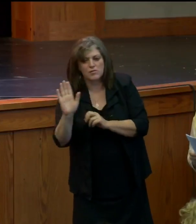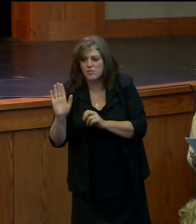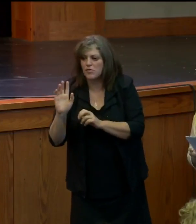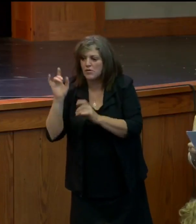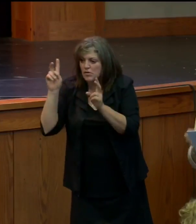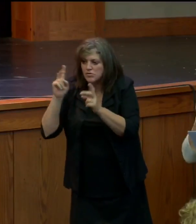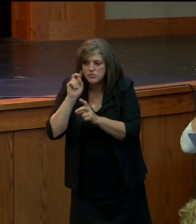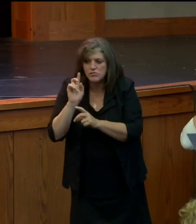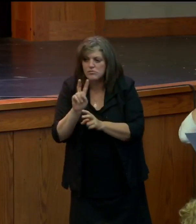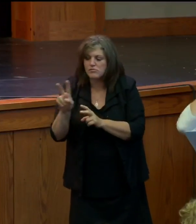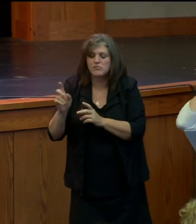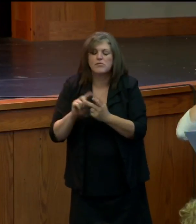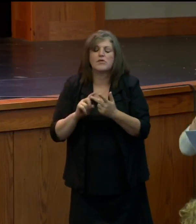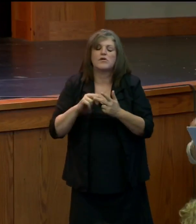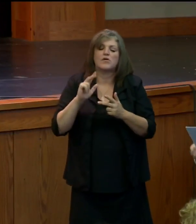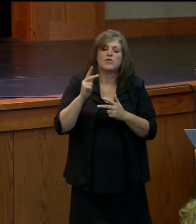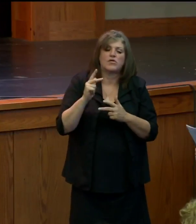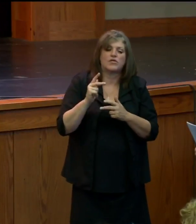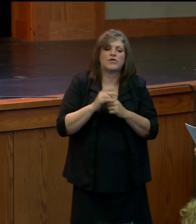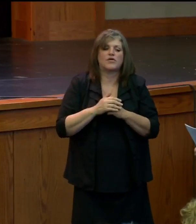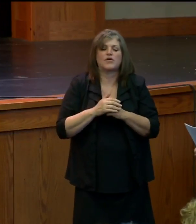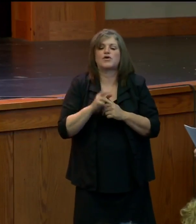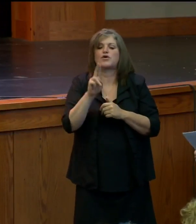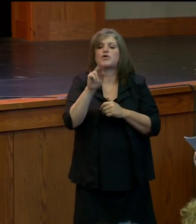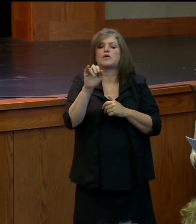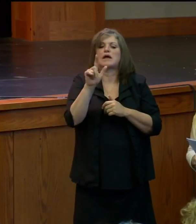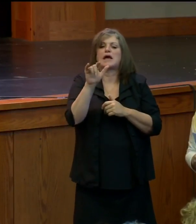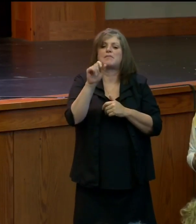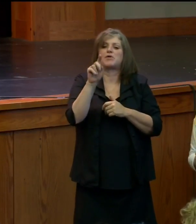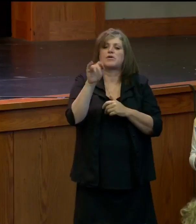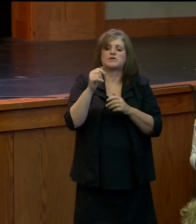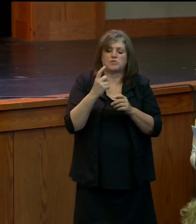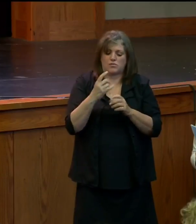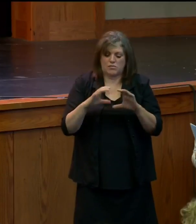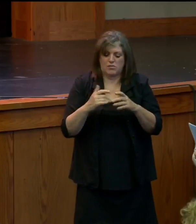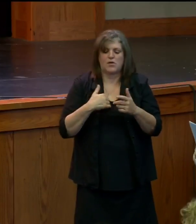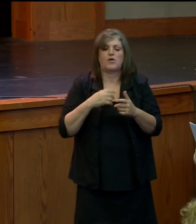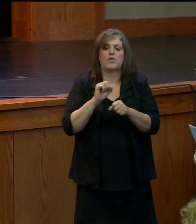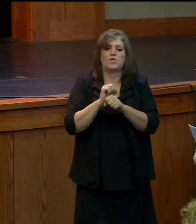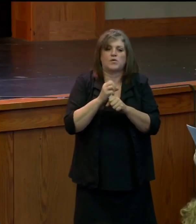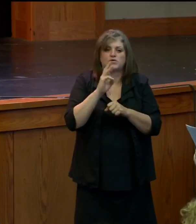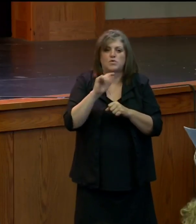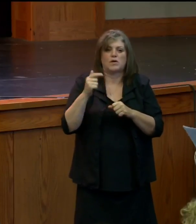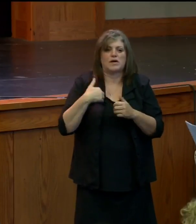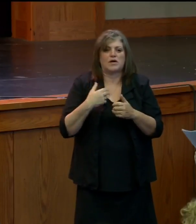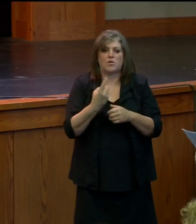THIRD AND RELATEDLY UNICAMERAL LEGISLATURE MAKES DEMOCRACY MORE